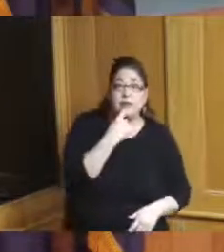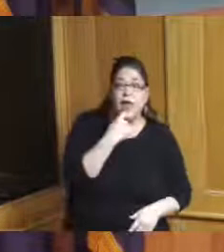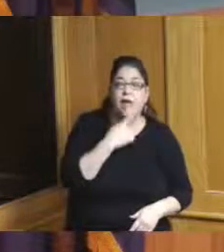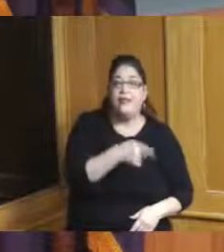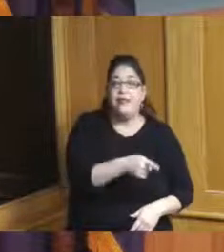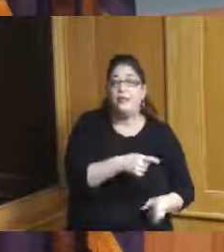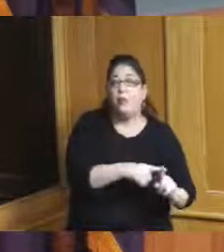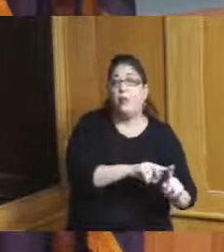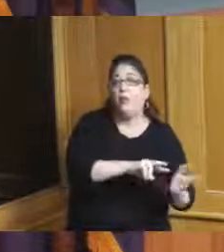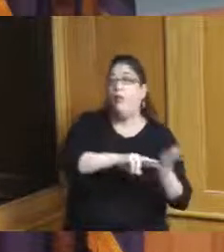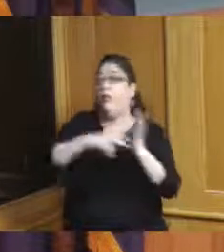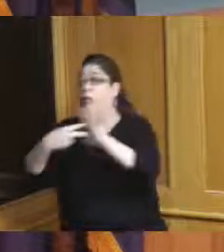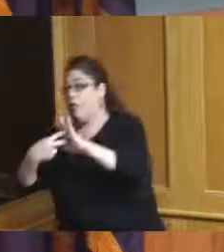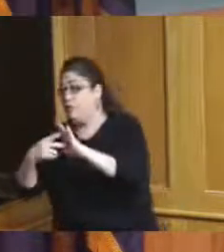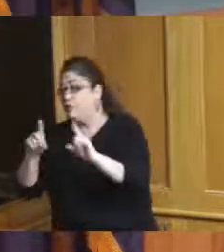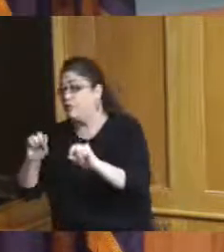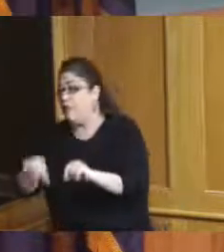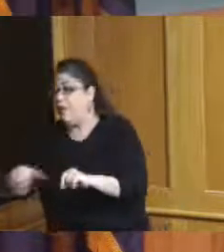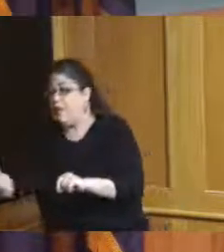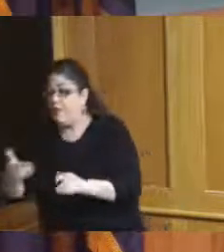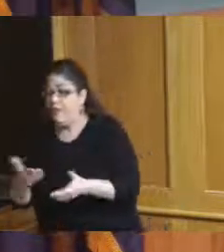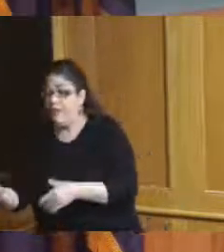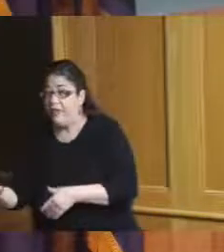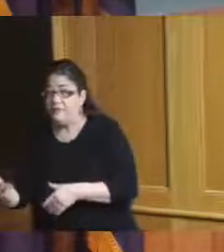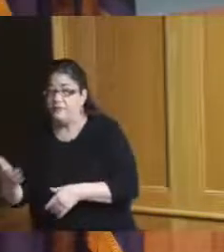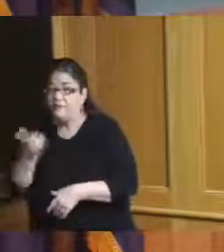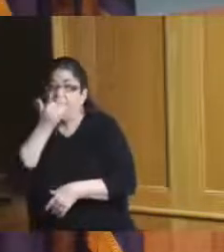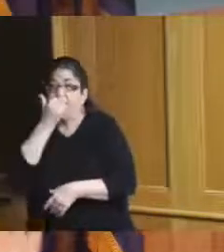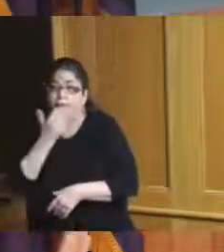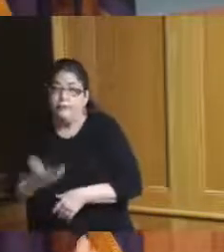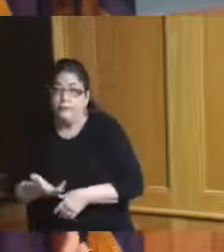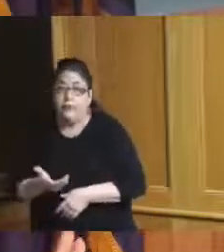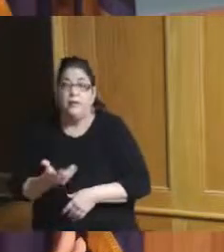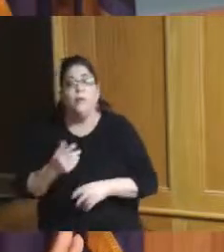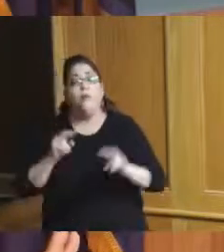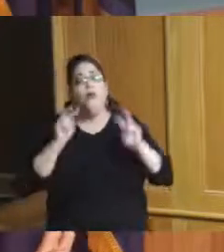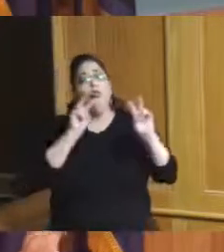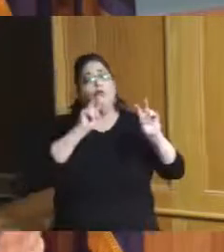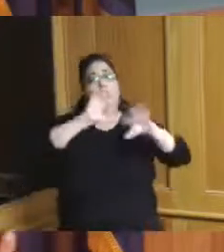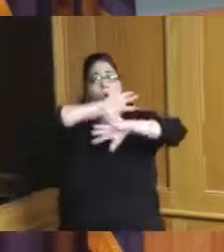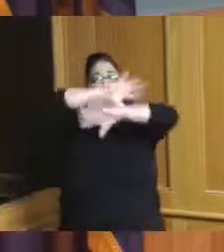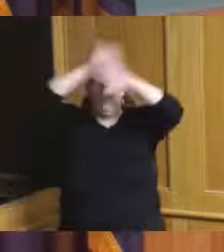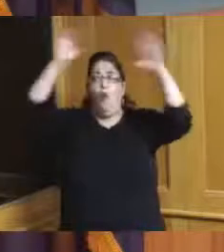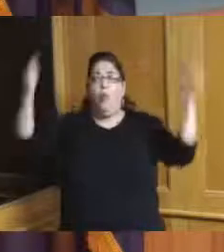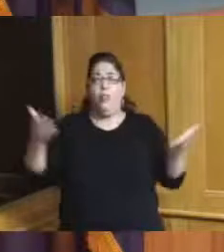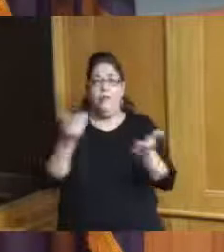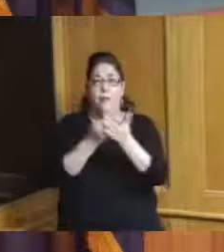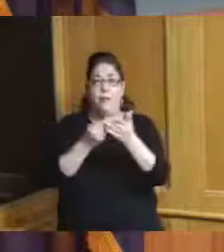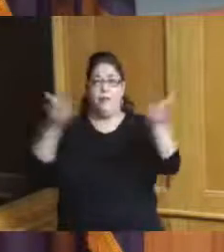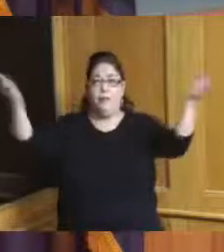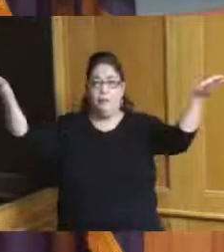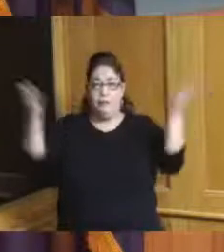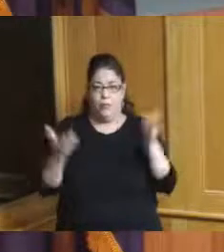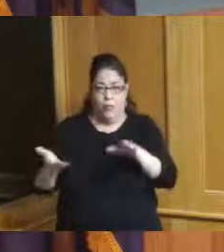do something that we don't want to do but maybe looking at all of our dollars in an overlay and